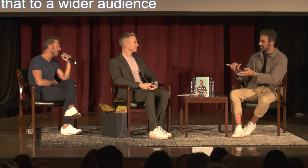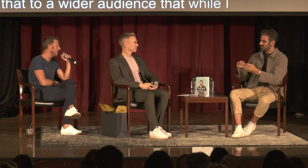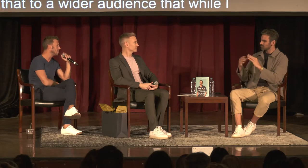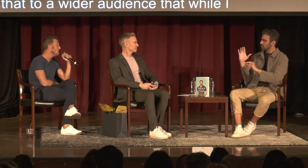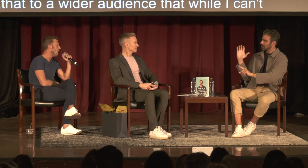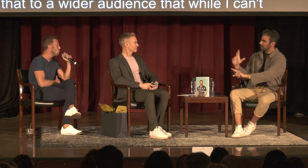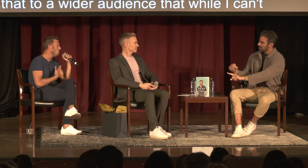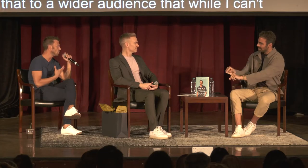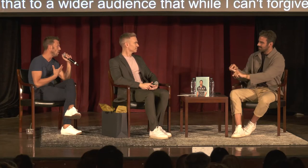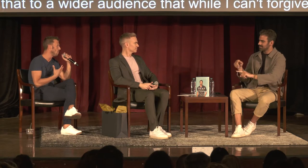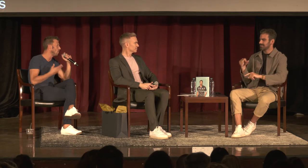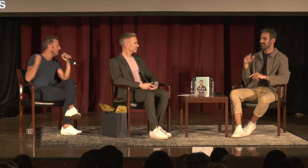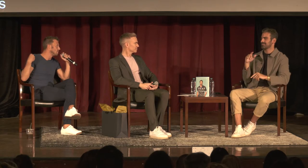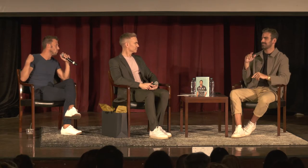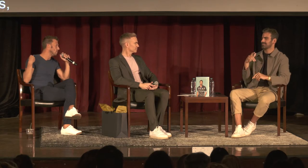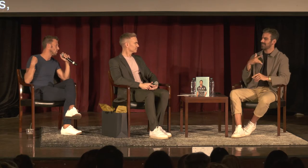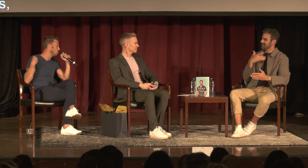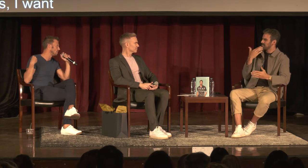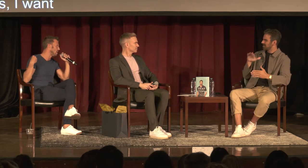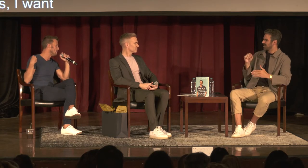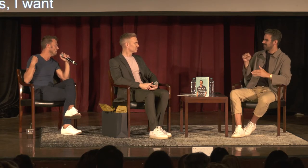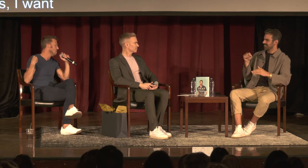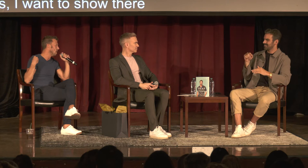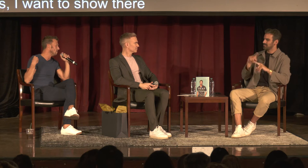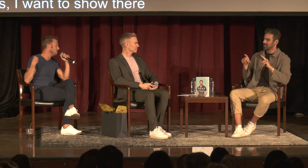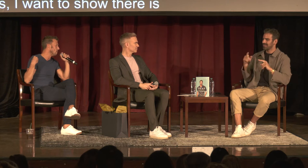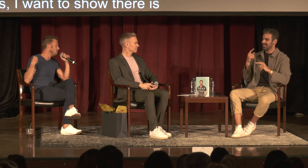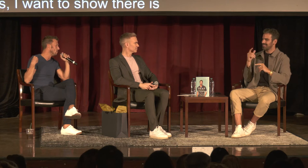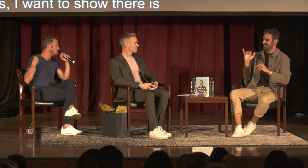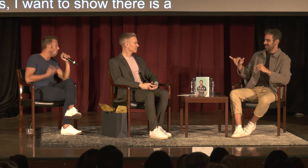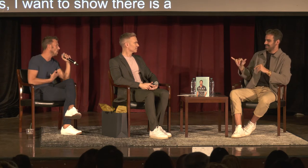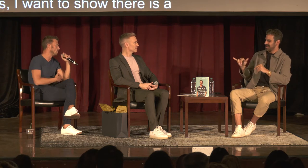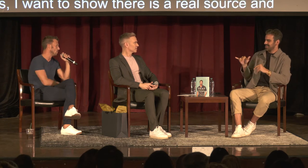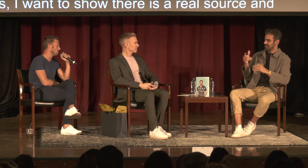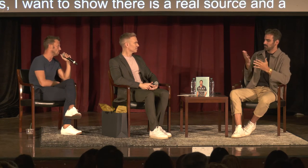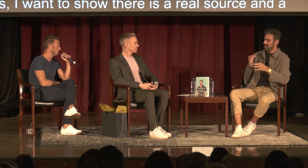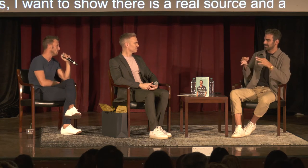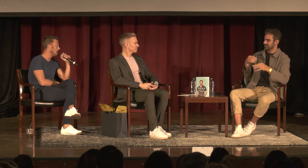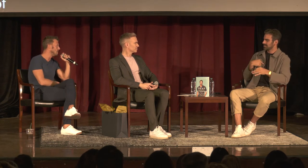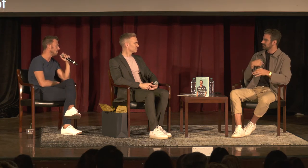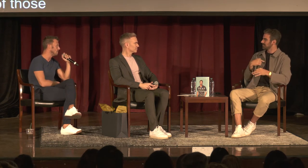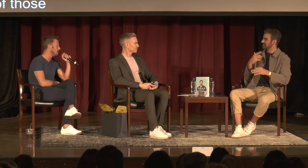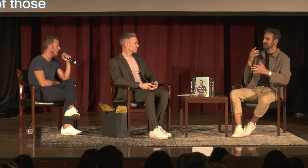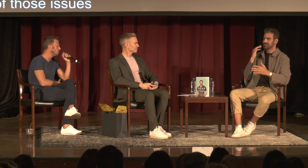of things, I want to show that there is a real source and a real cause of those issues and that I